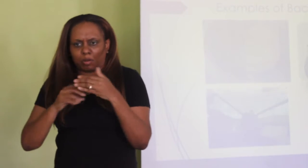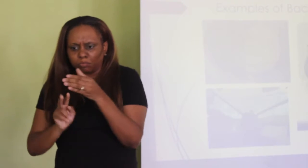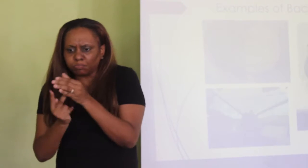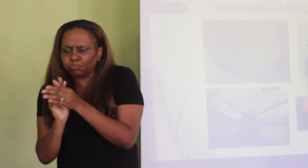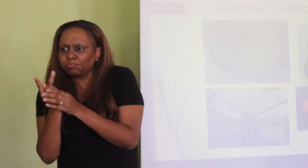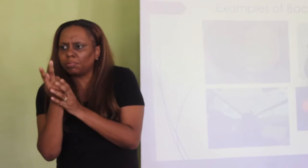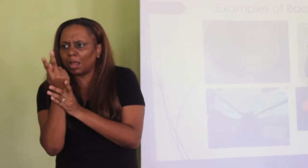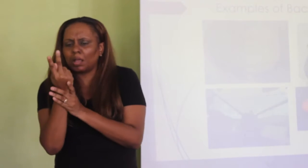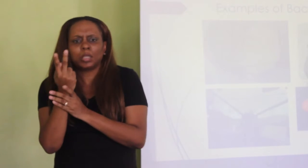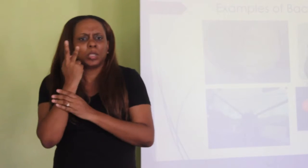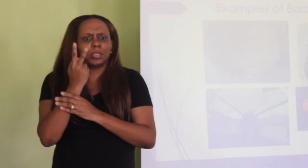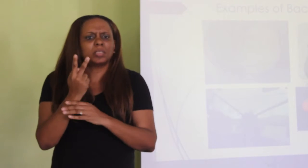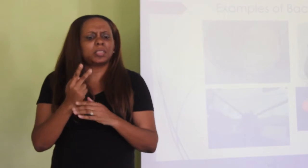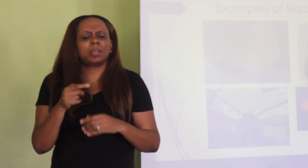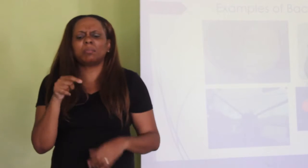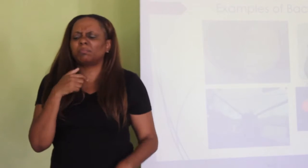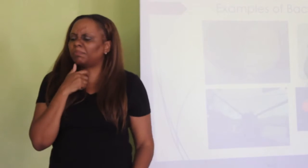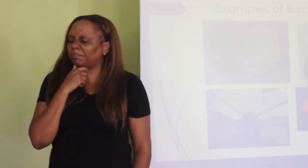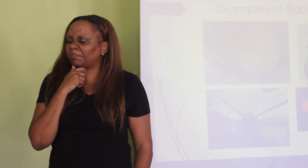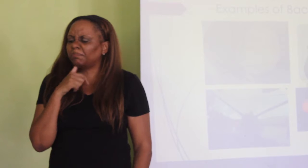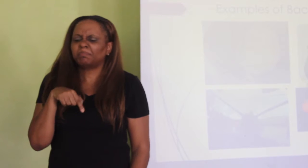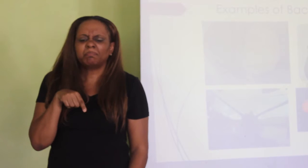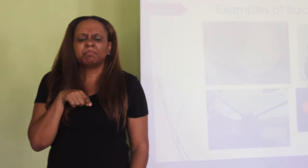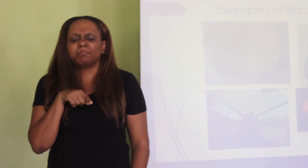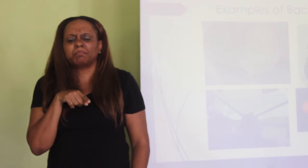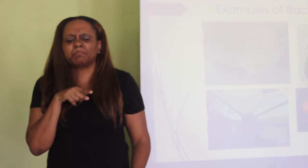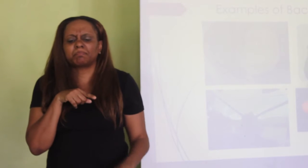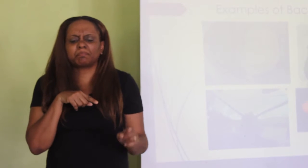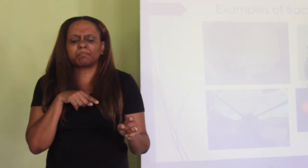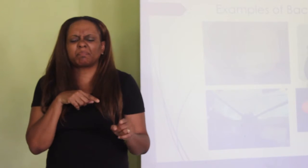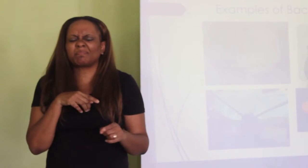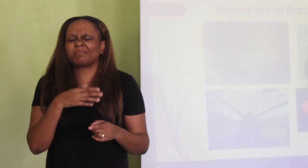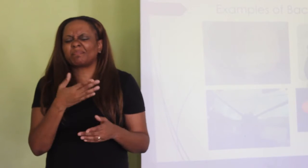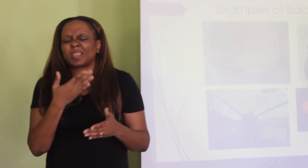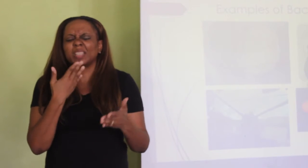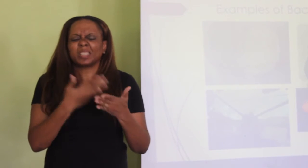all right so here we suppose we see the spotting on the tomatoes uncertain we are identifying this